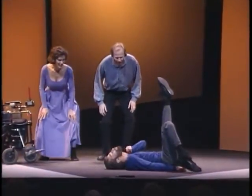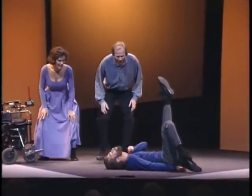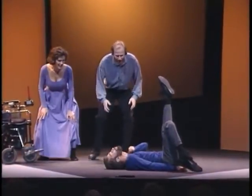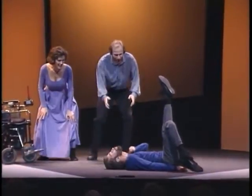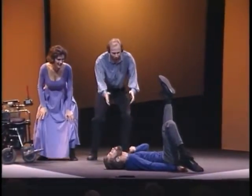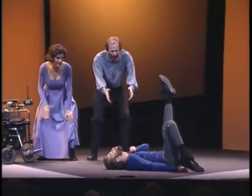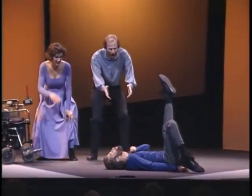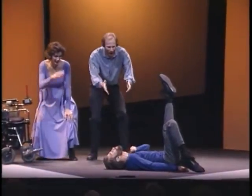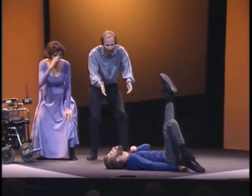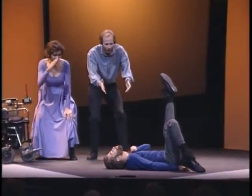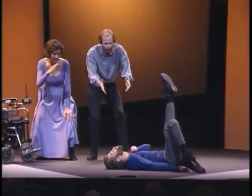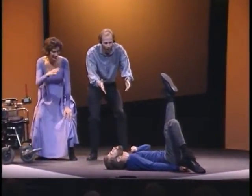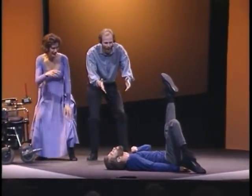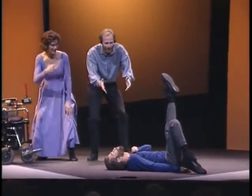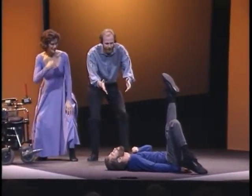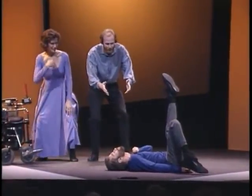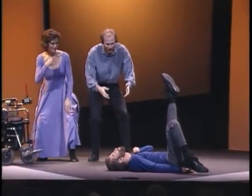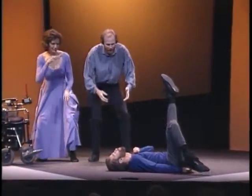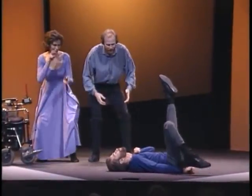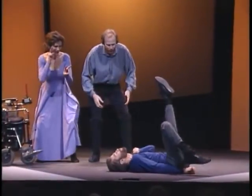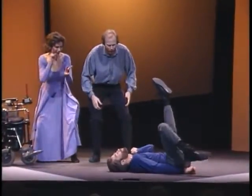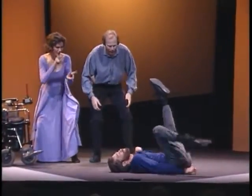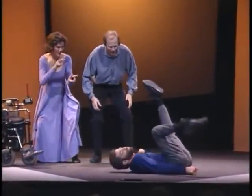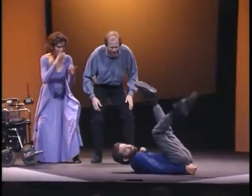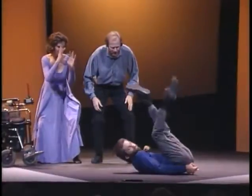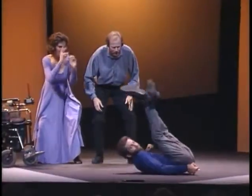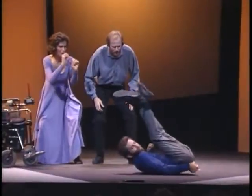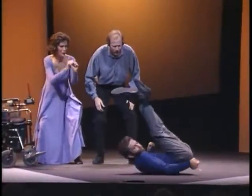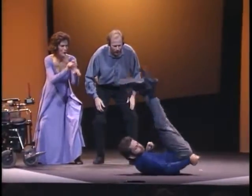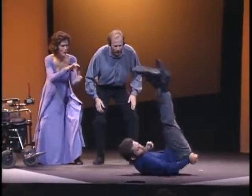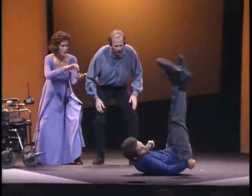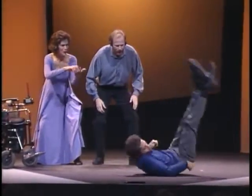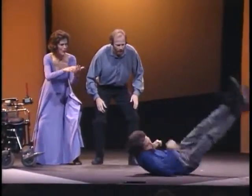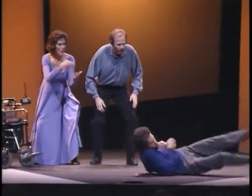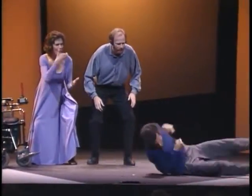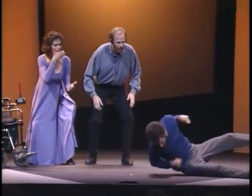well I was watching you eat that brownie